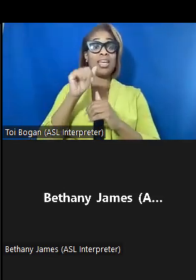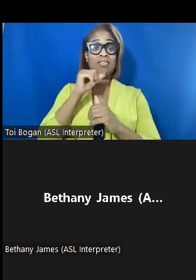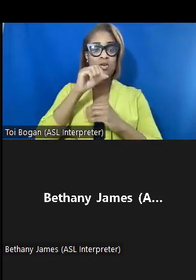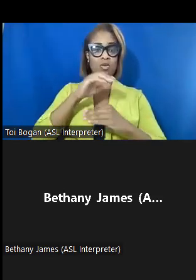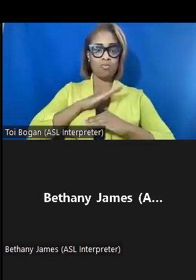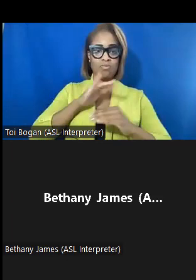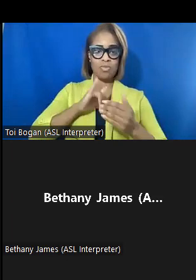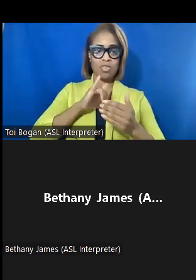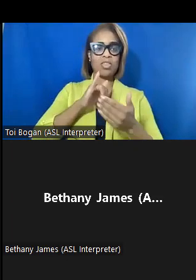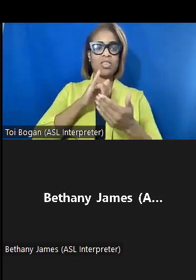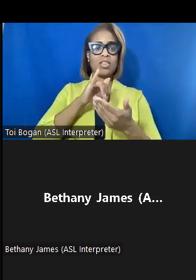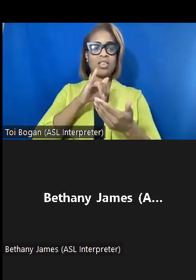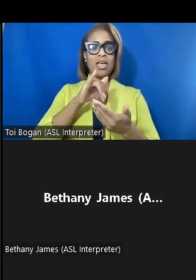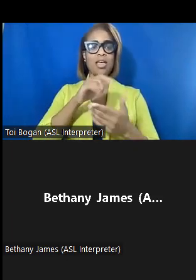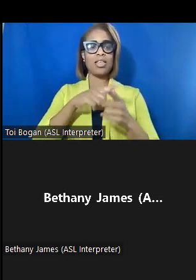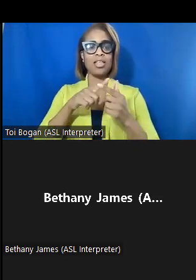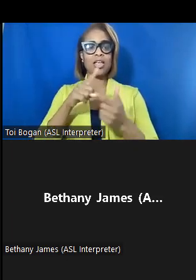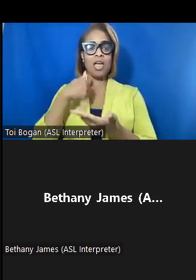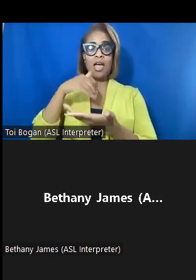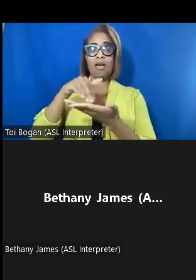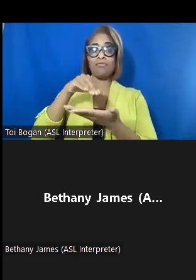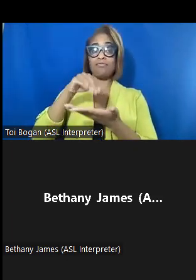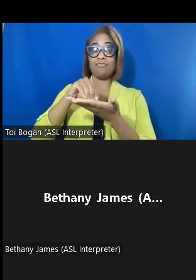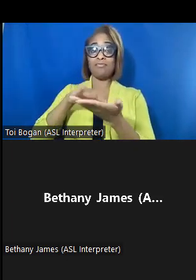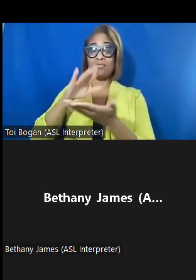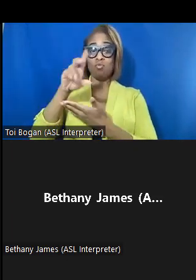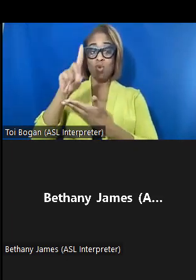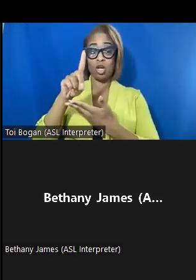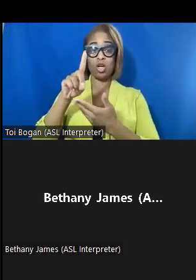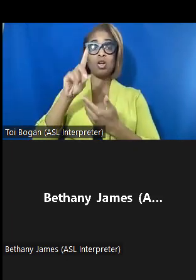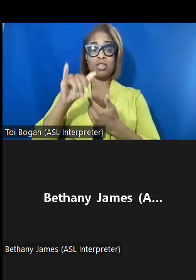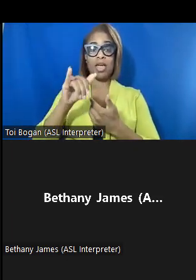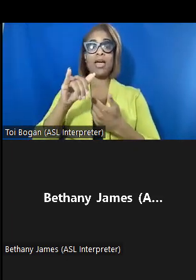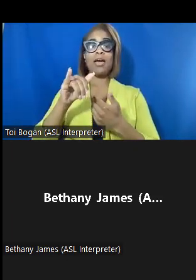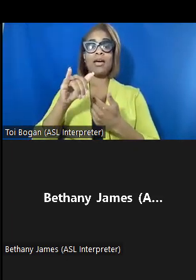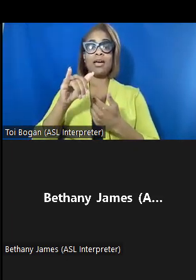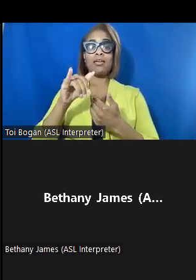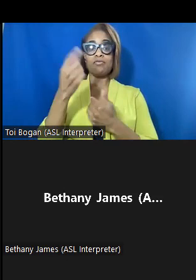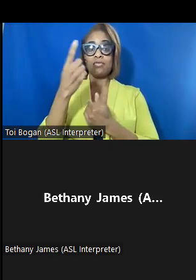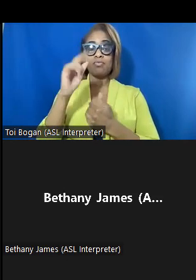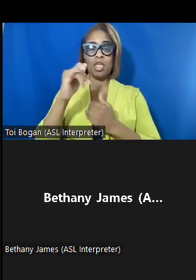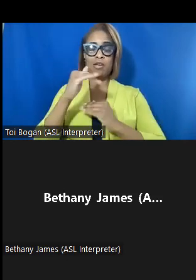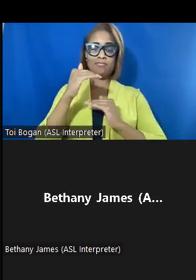physical or mental impairment that substantially limits one or more major life activities, there's protections for you as well.